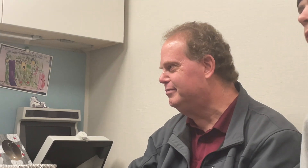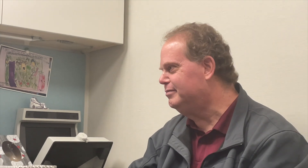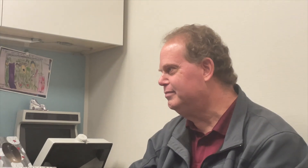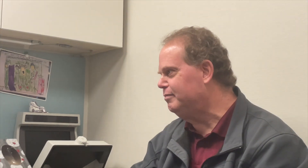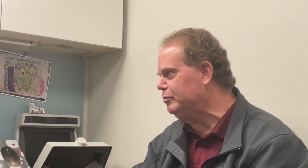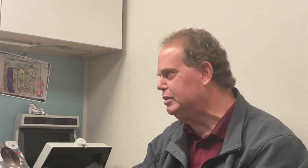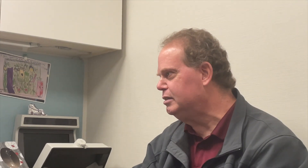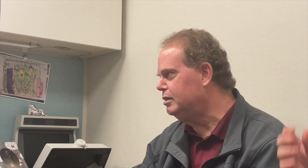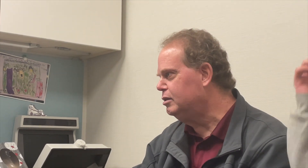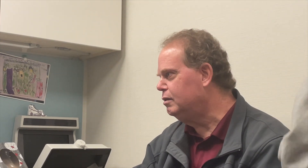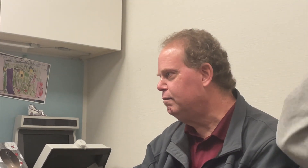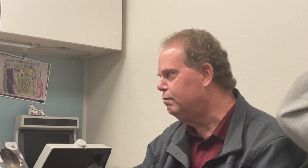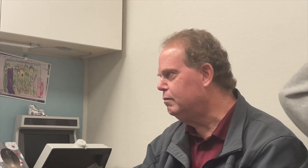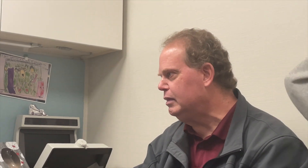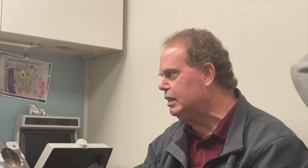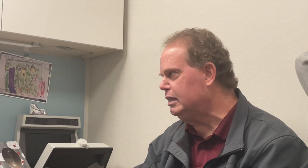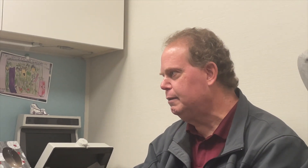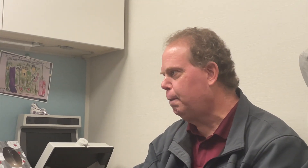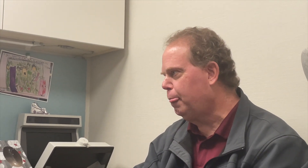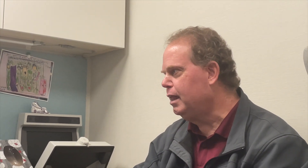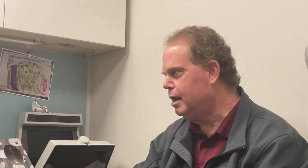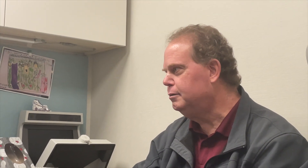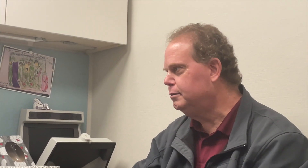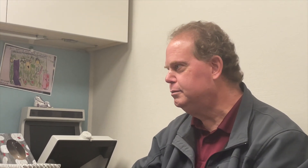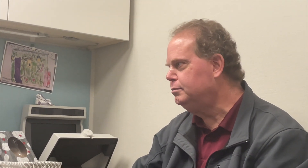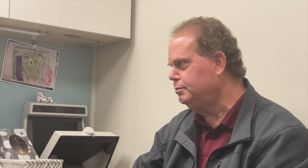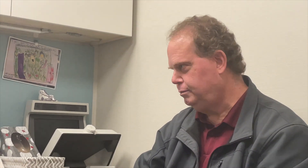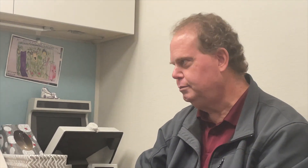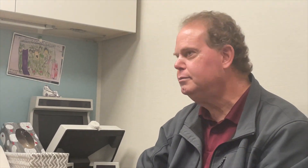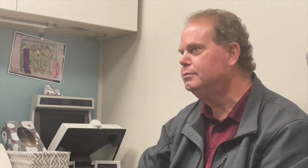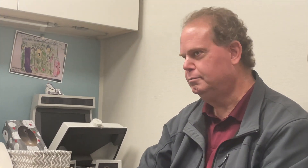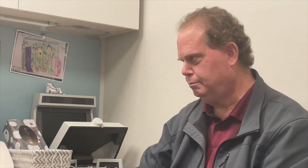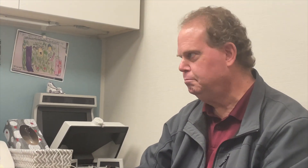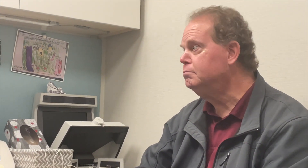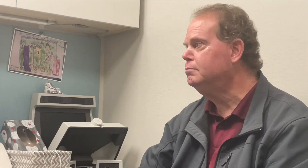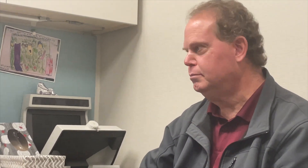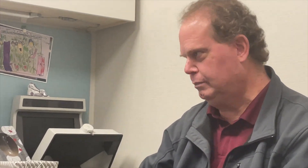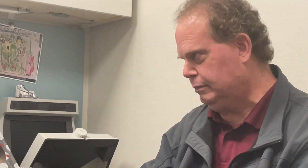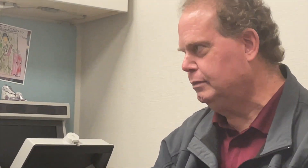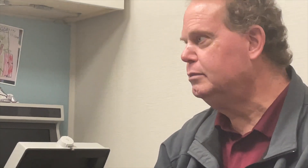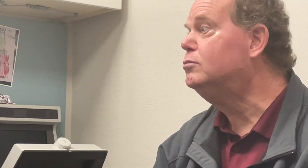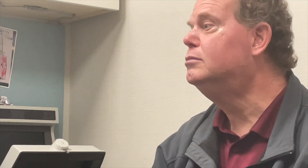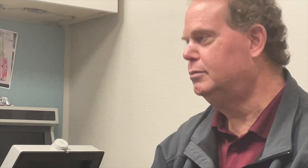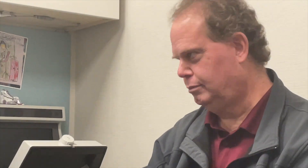at first you know if you're really trying to understand someone listen and read lips